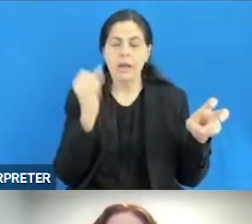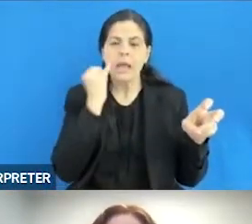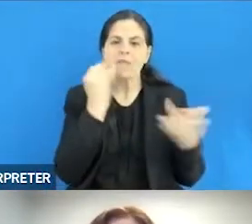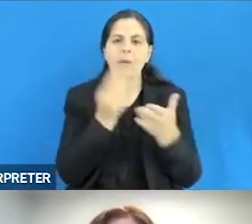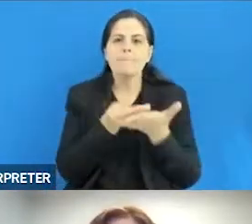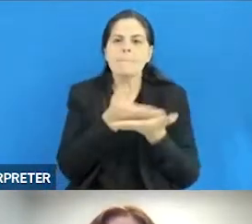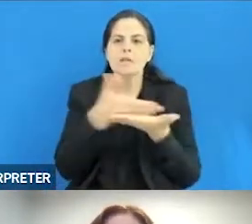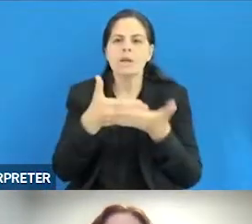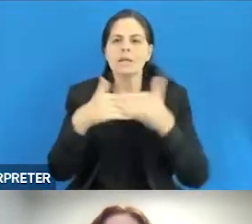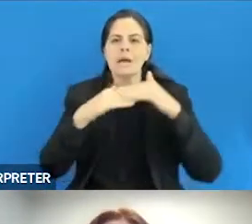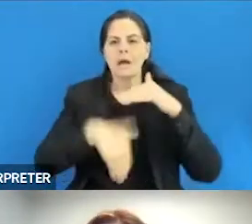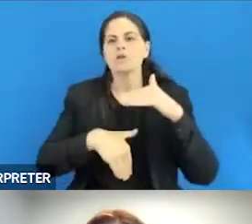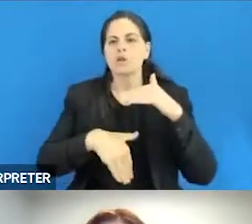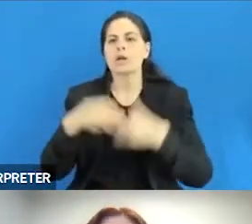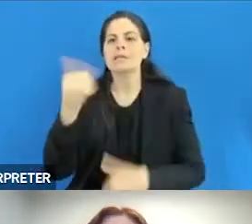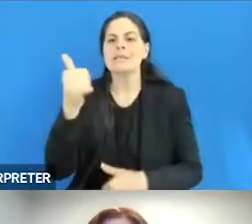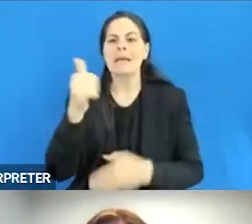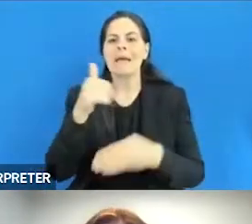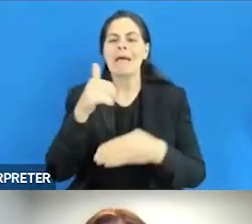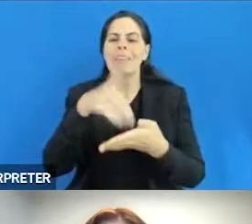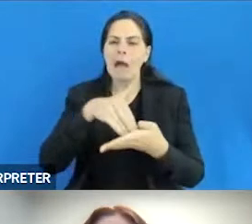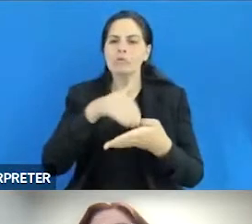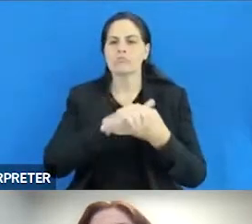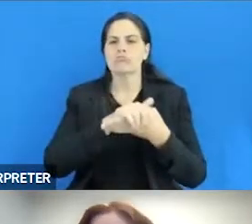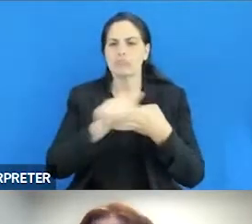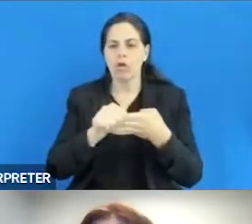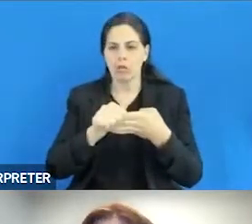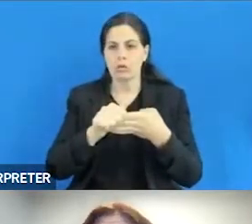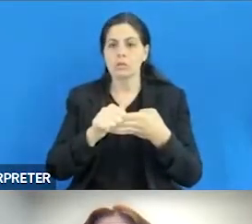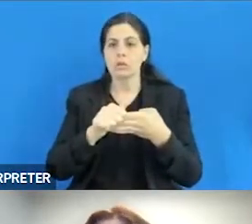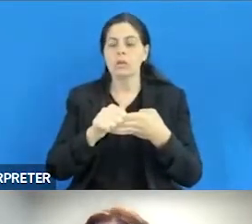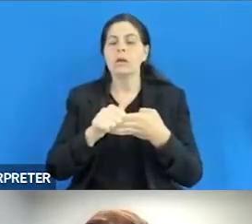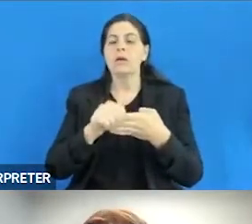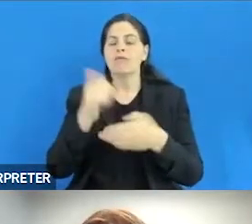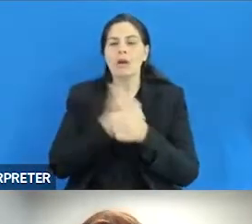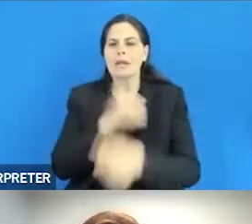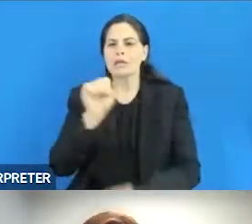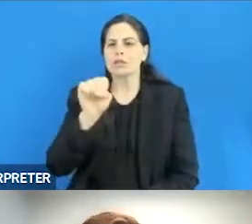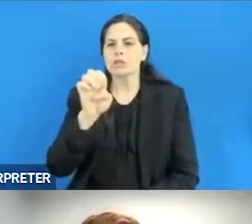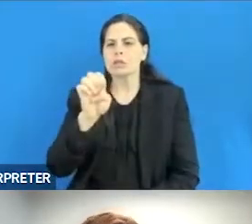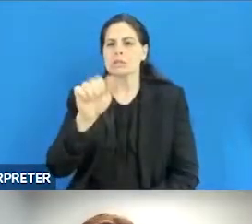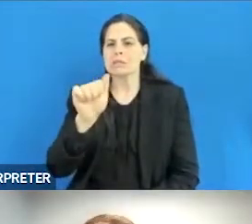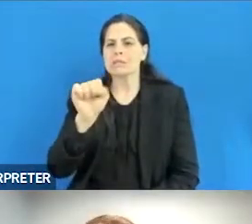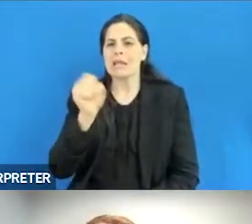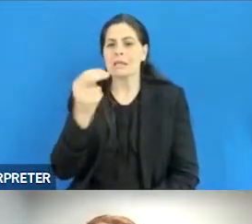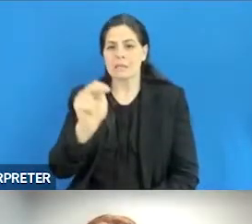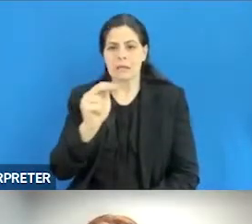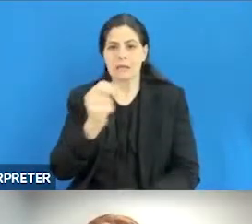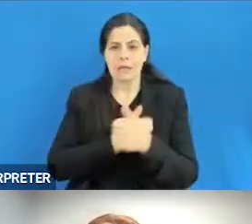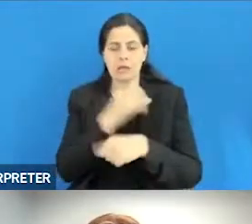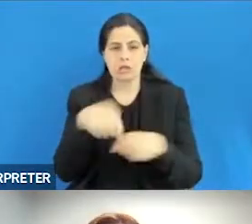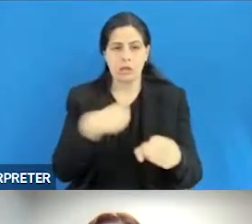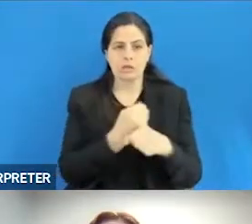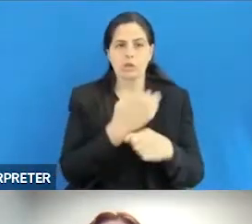per podcast season per year. So that's in the aggregate. You've got your budget and then you've got the monetization of the podcast.